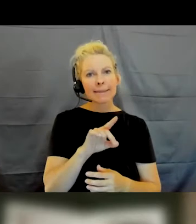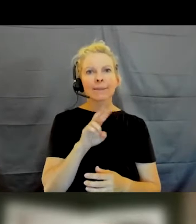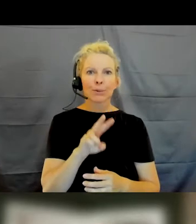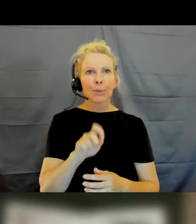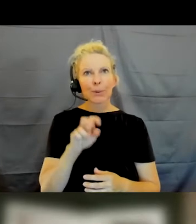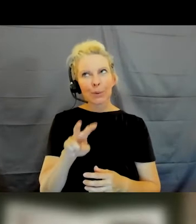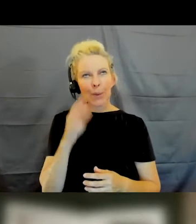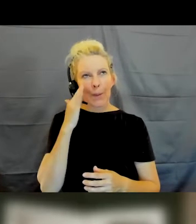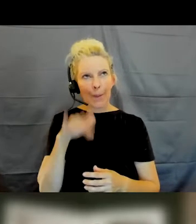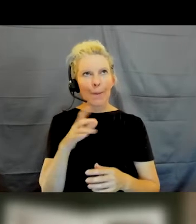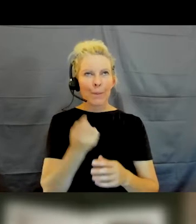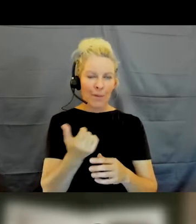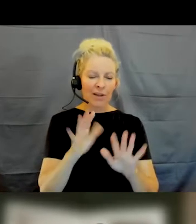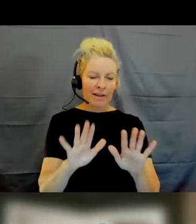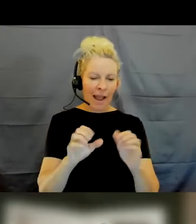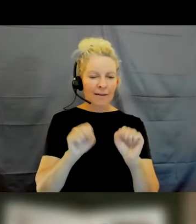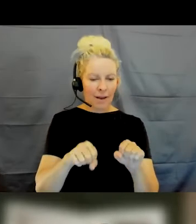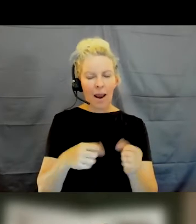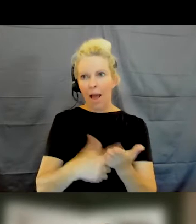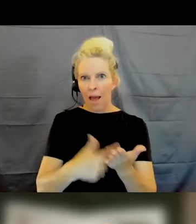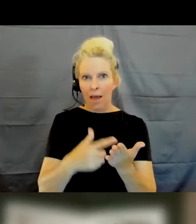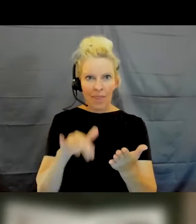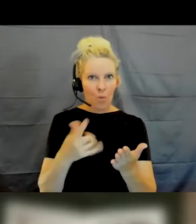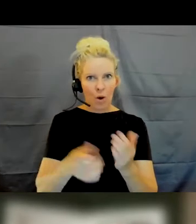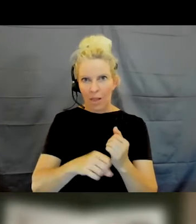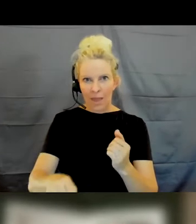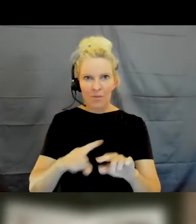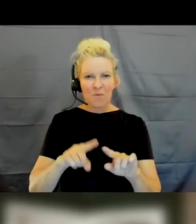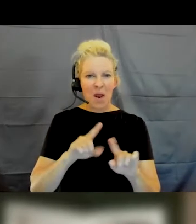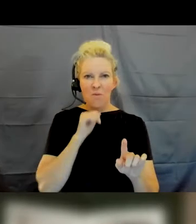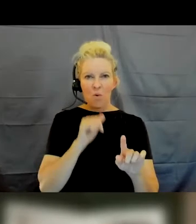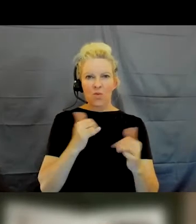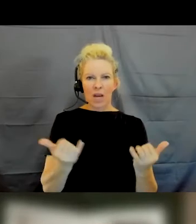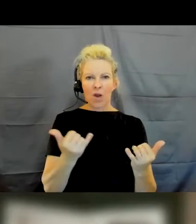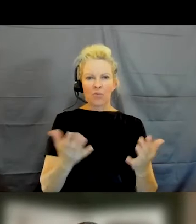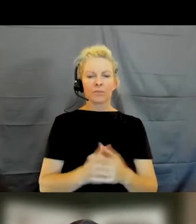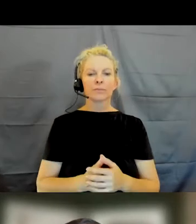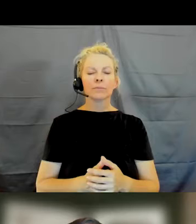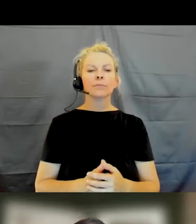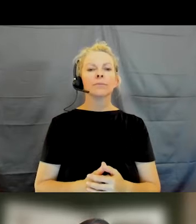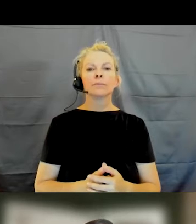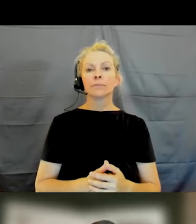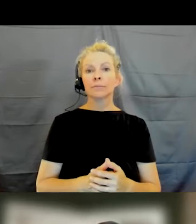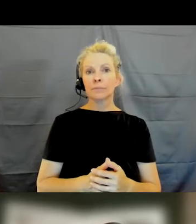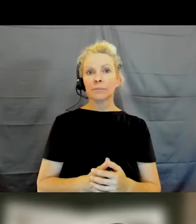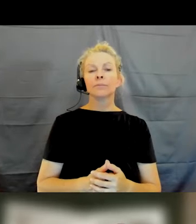but I won't. IDs need to be unique for specific reasons we will get into, but this is one of